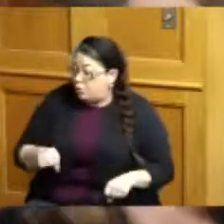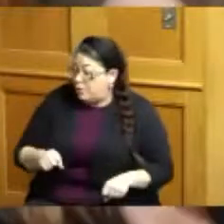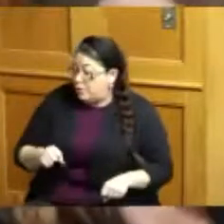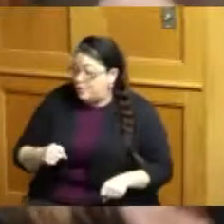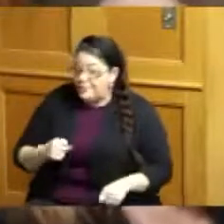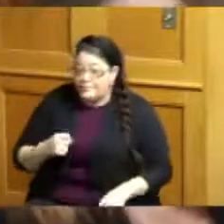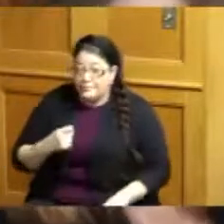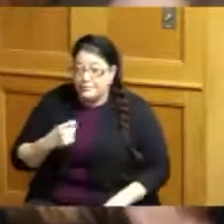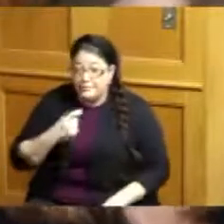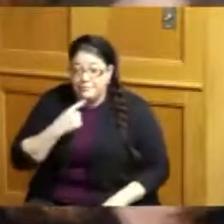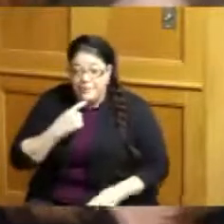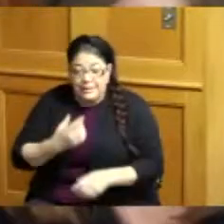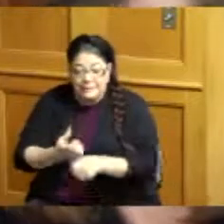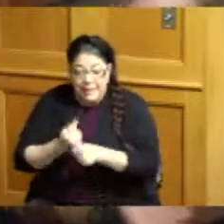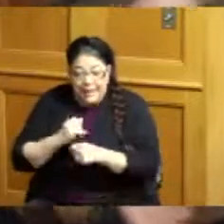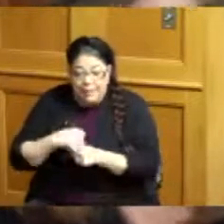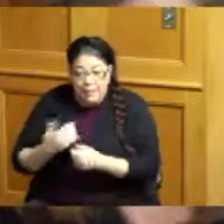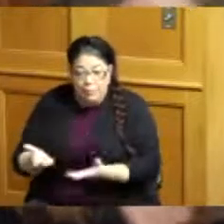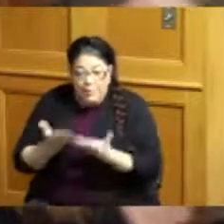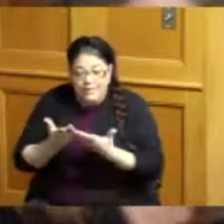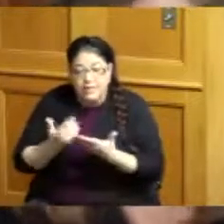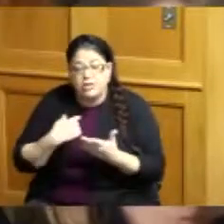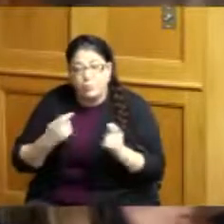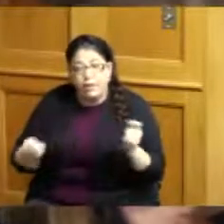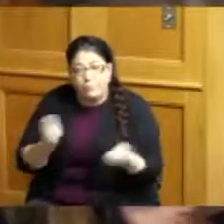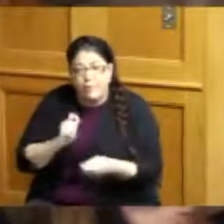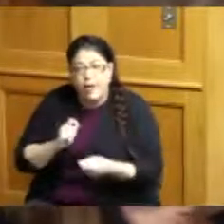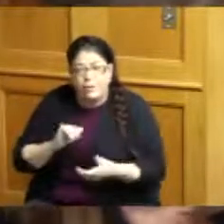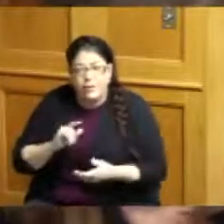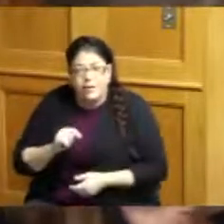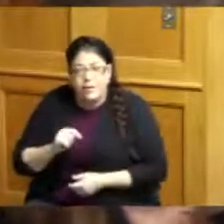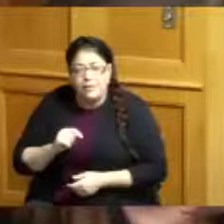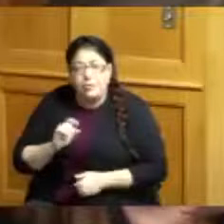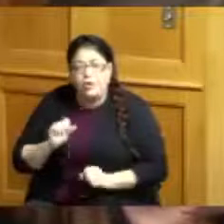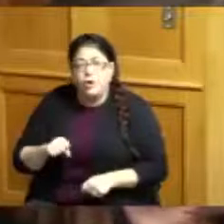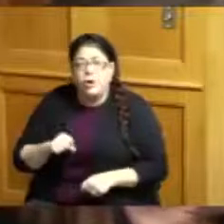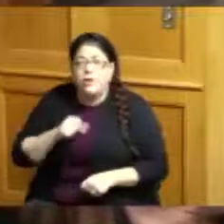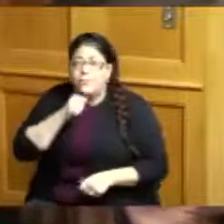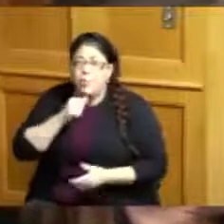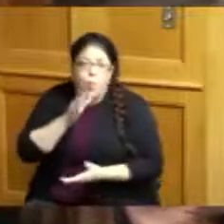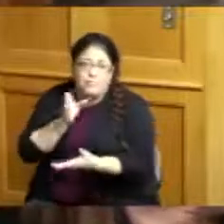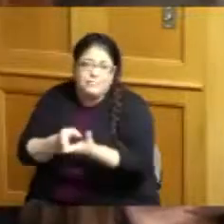can take that recommendation and moderate it and so we're not going to end it at six years we're